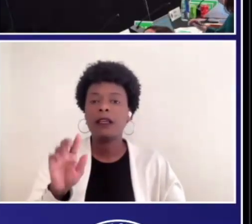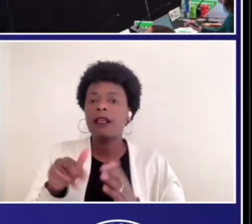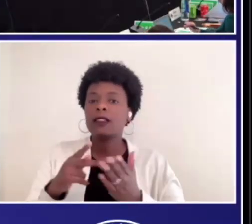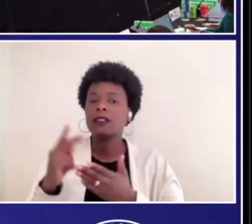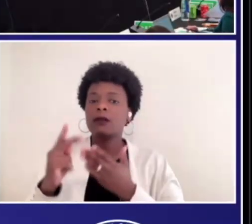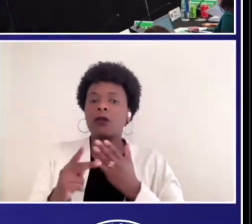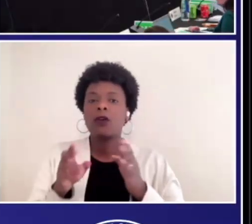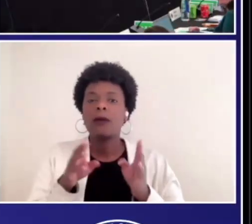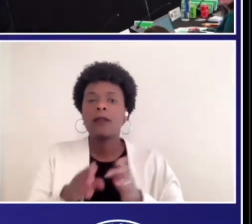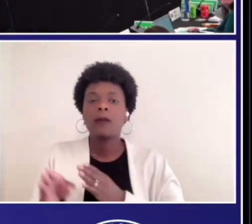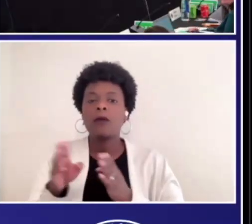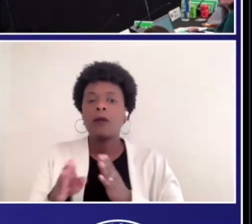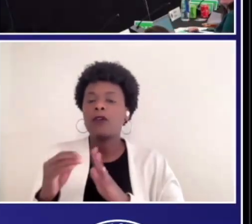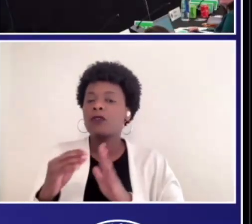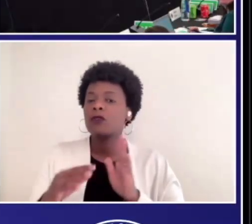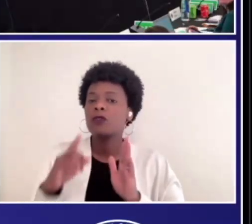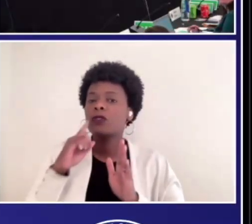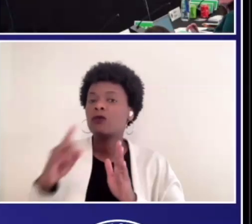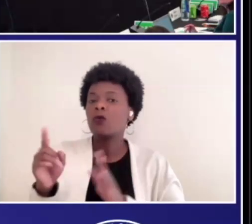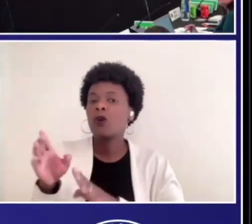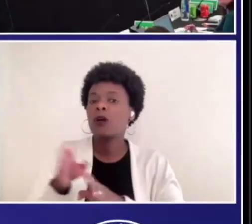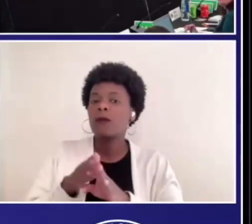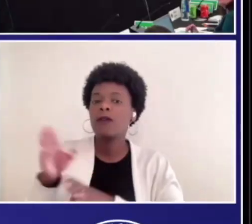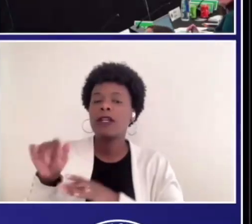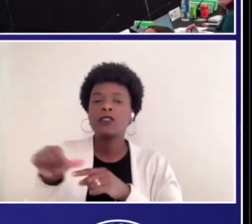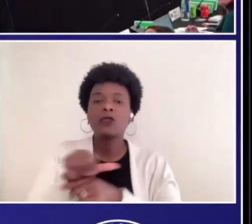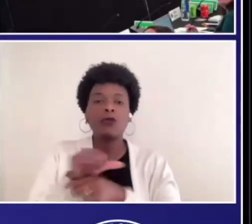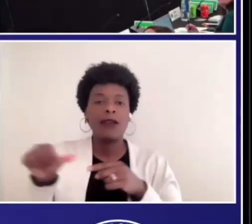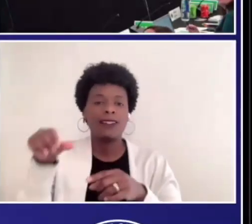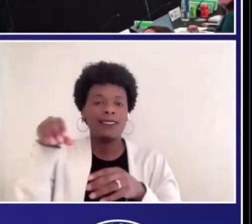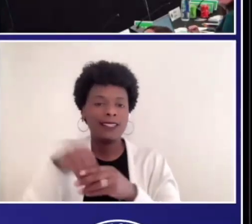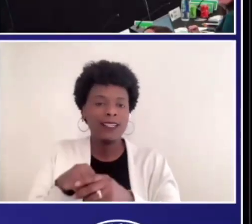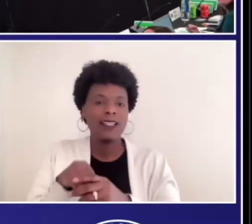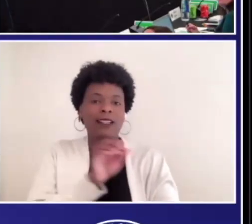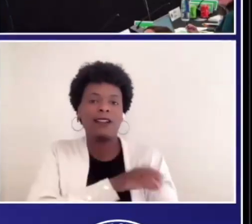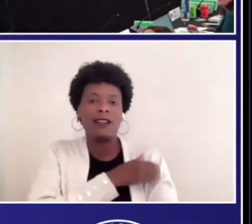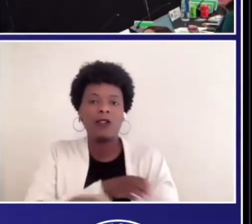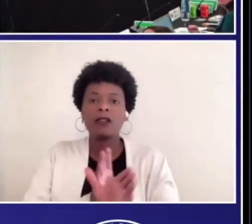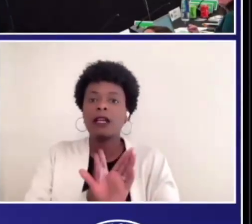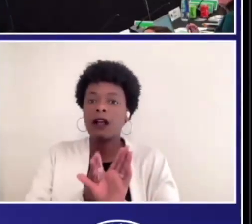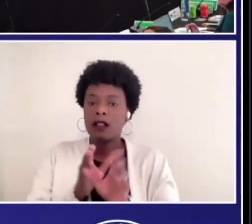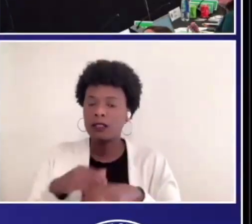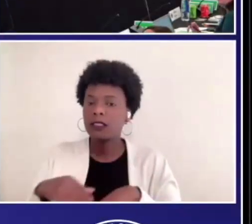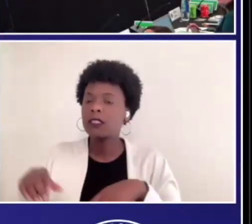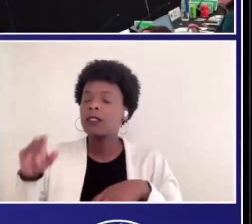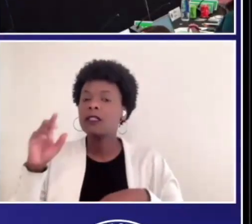students for professional practice in clinical psychology. And so the Department has --